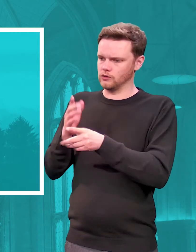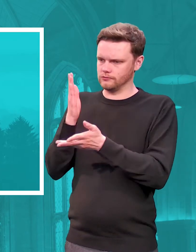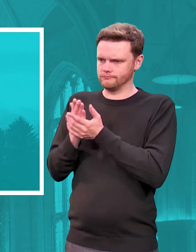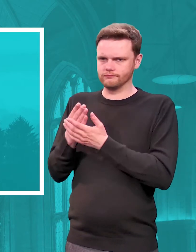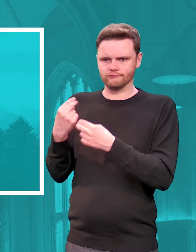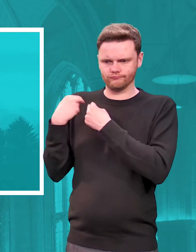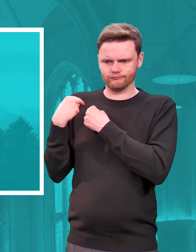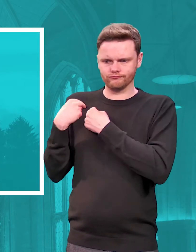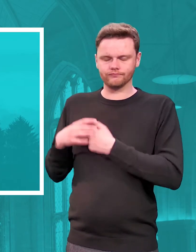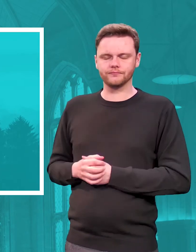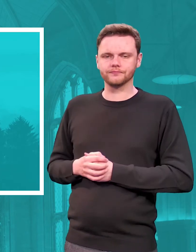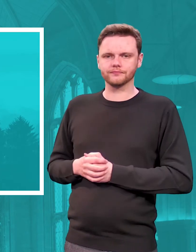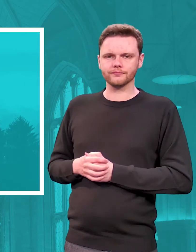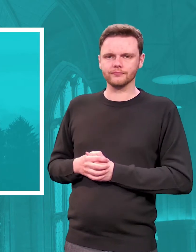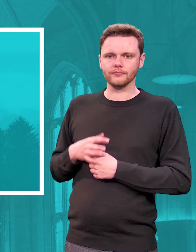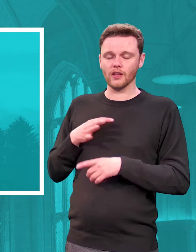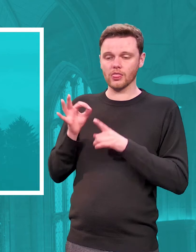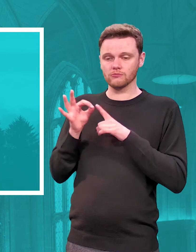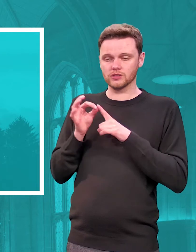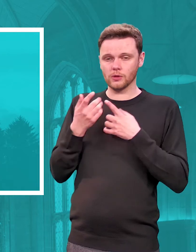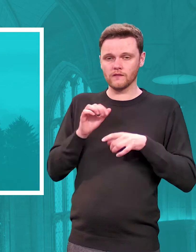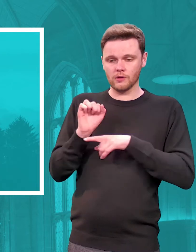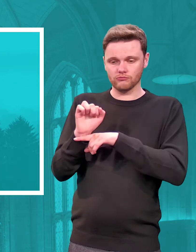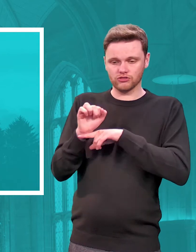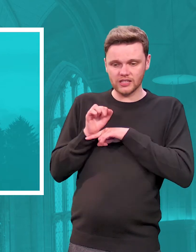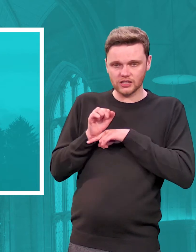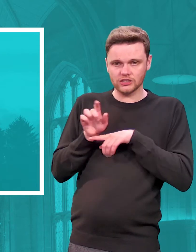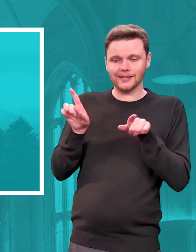This principle of protection and permission